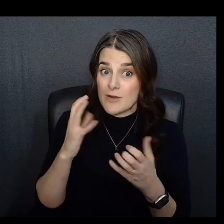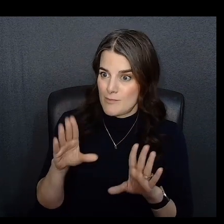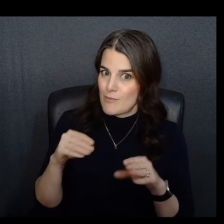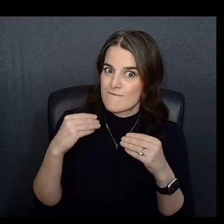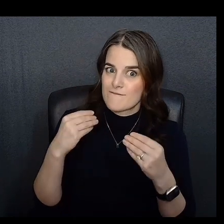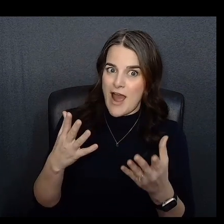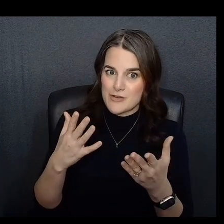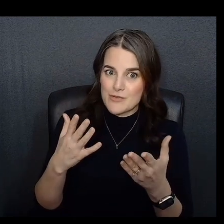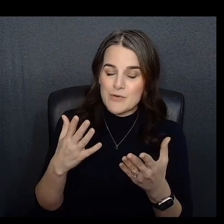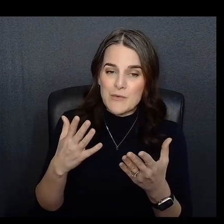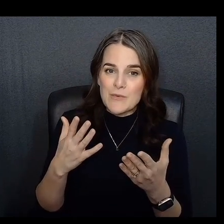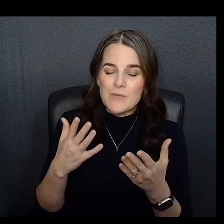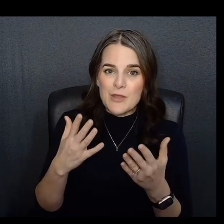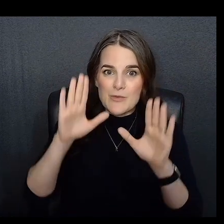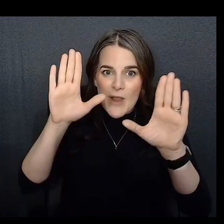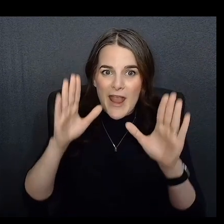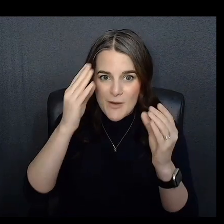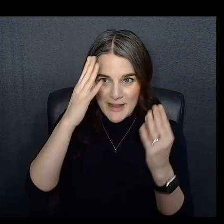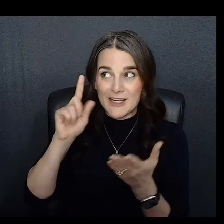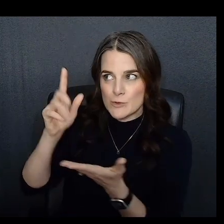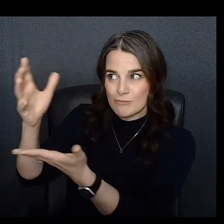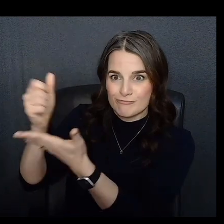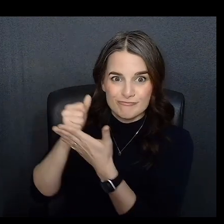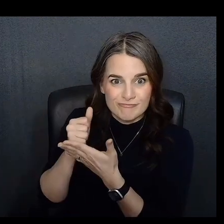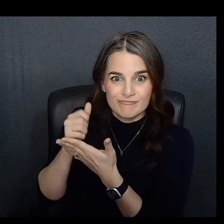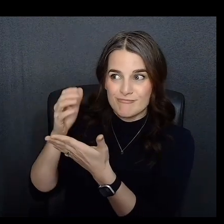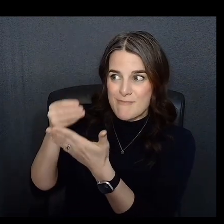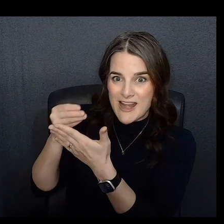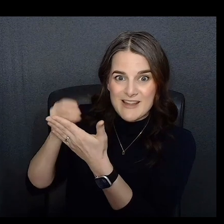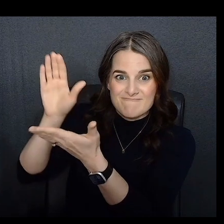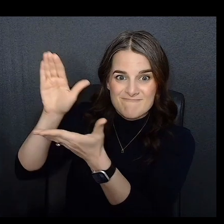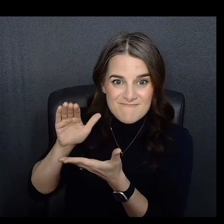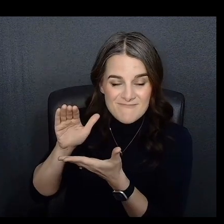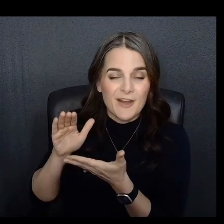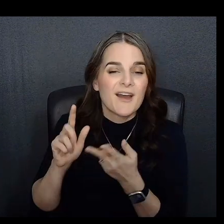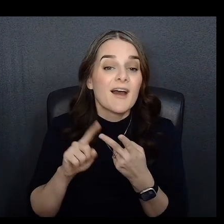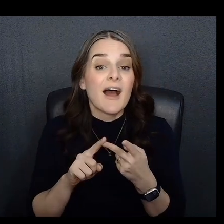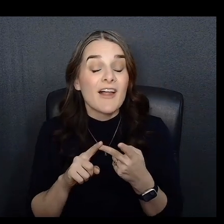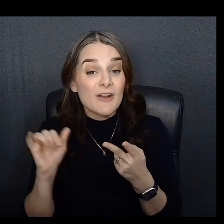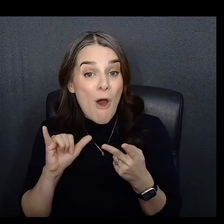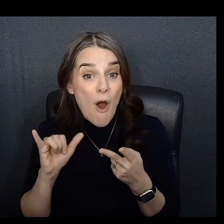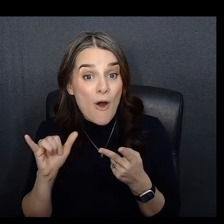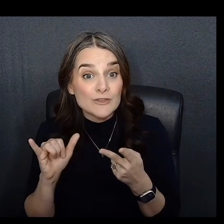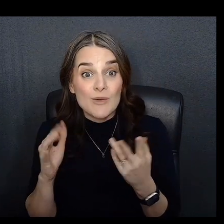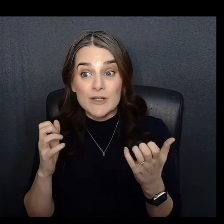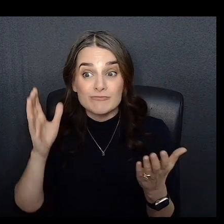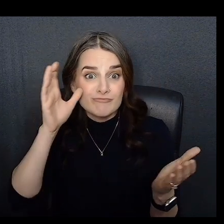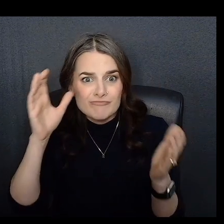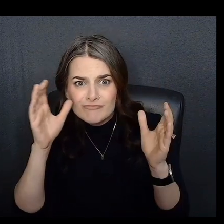with this great information, and then also so that we know the topics that you want to hear as a community so we can make sure